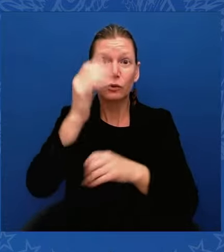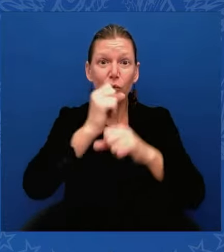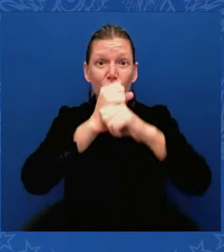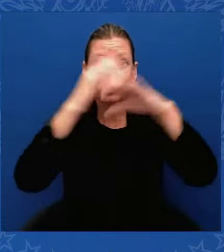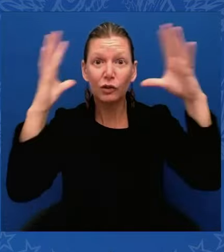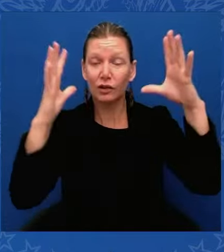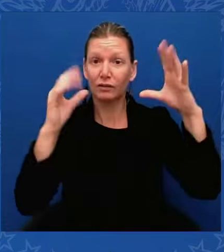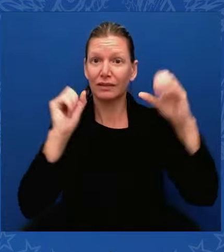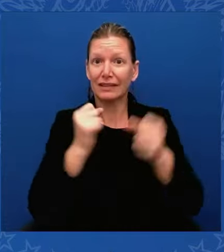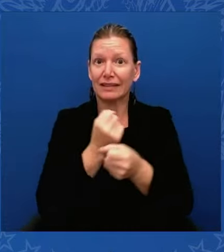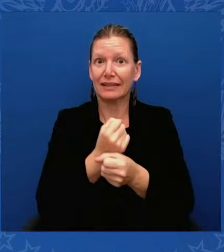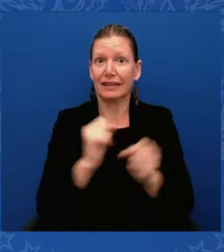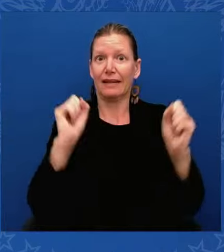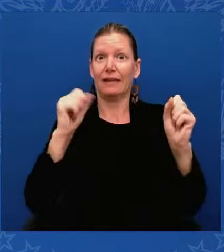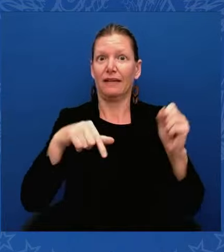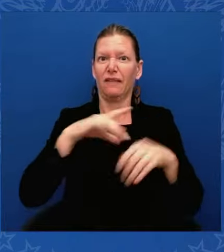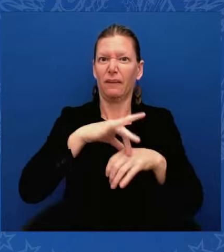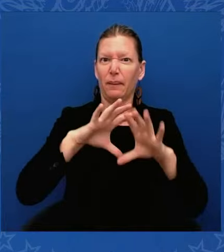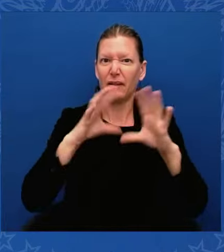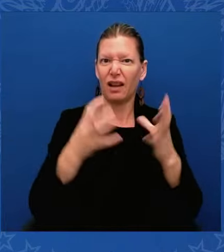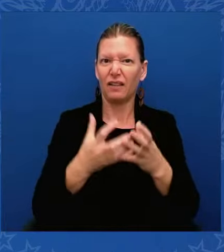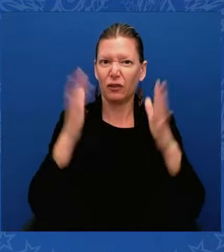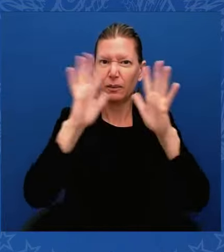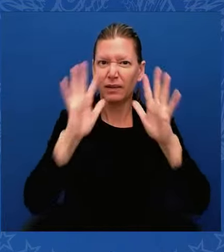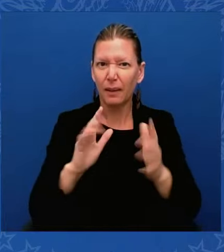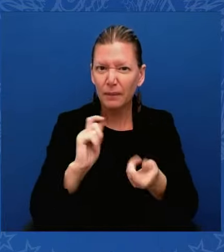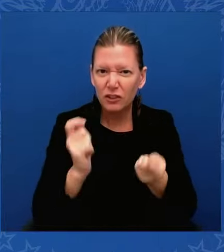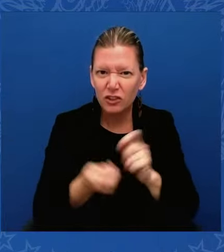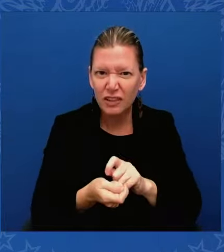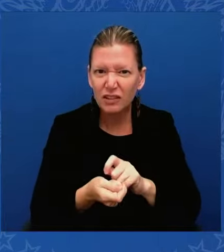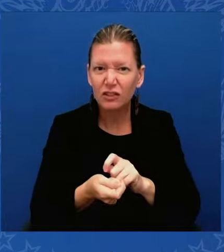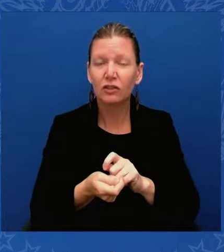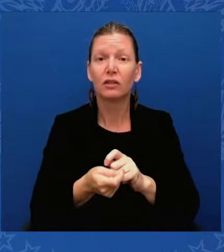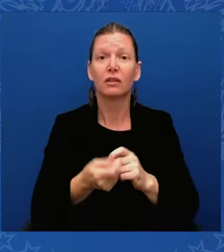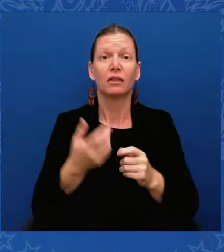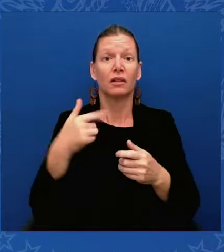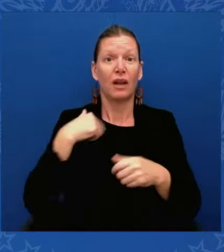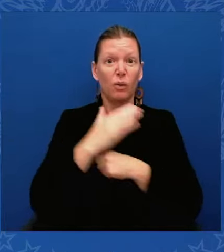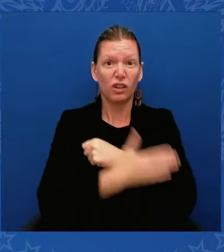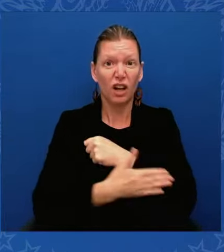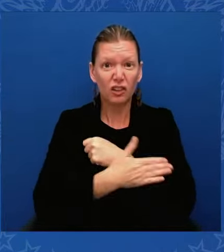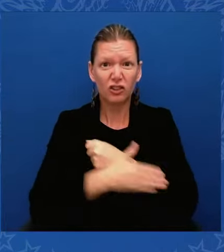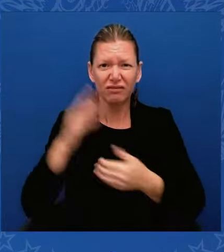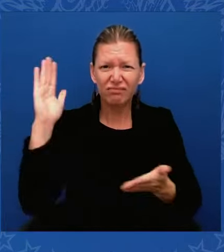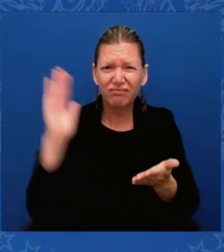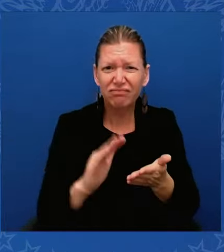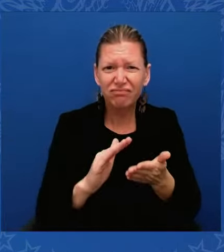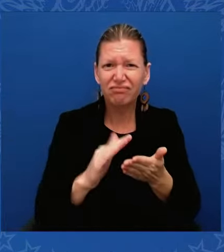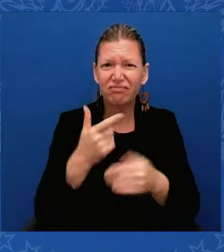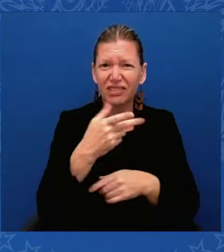And it's because of you, and I mean sincerely. I've never been more optimistic. We just have to remember who the hell we are.